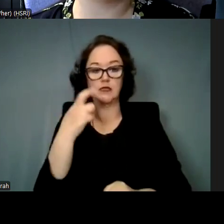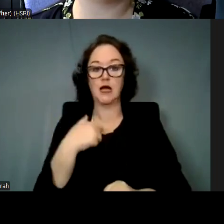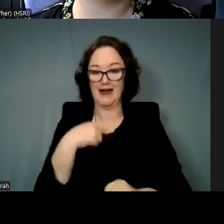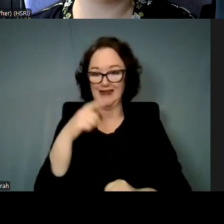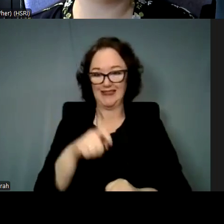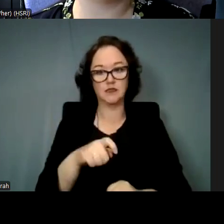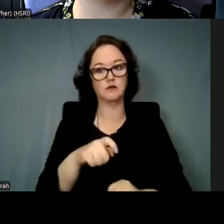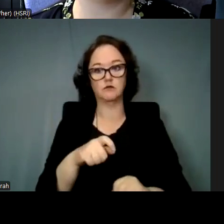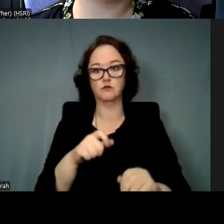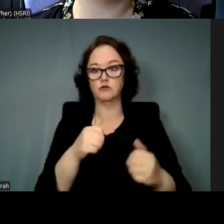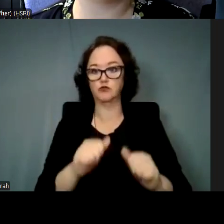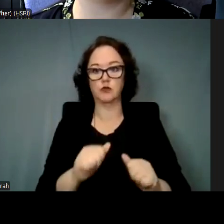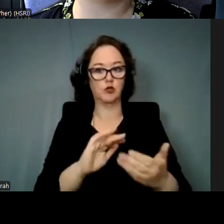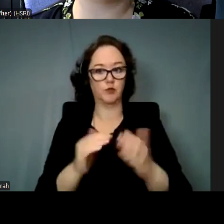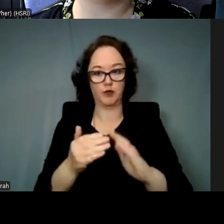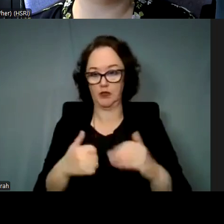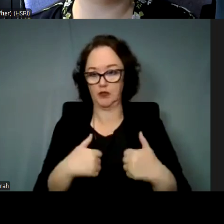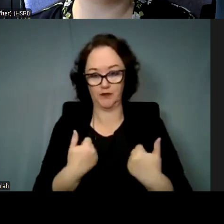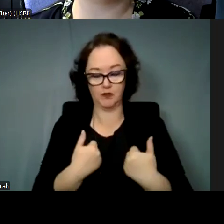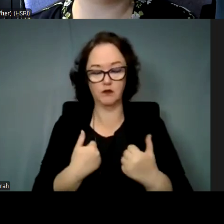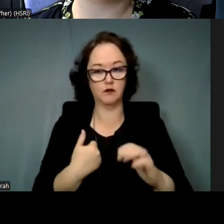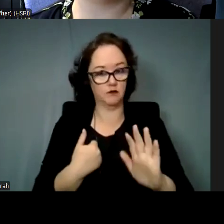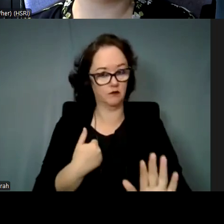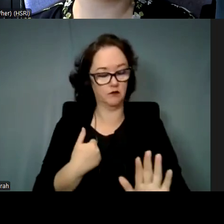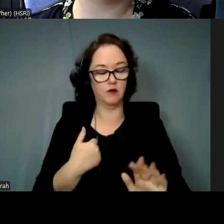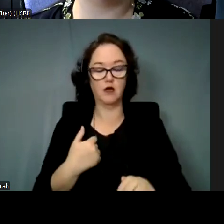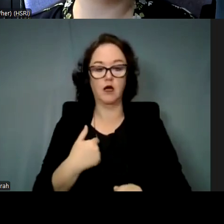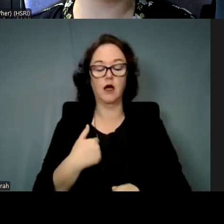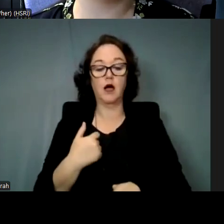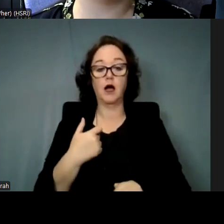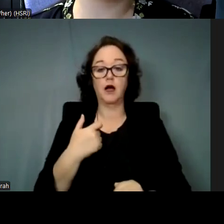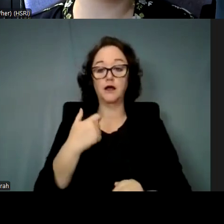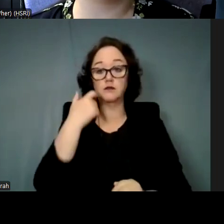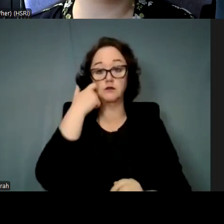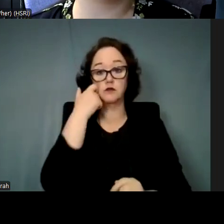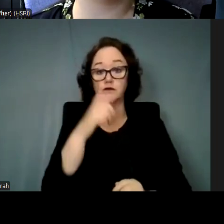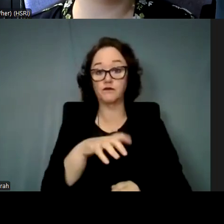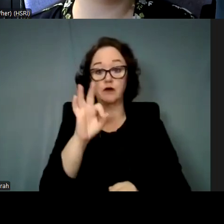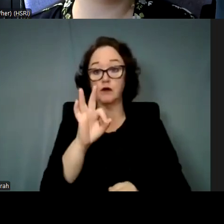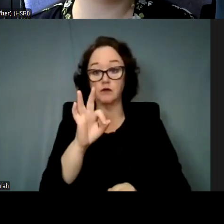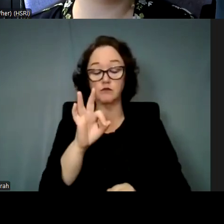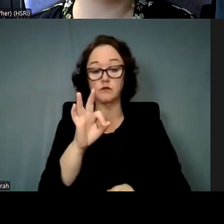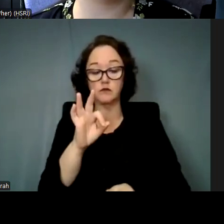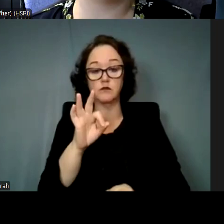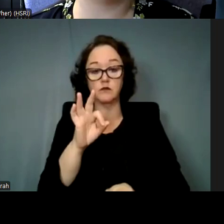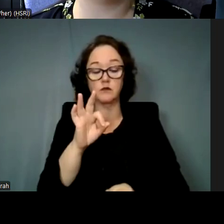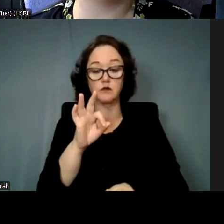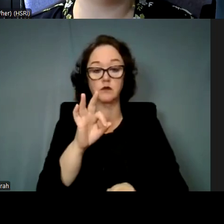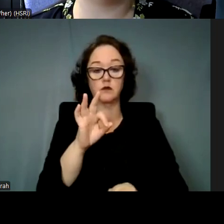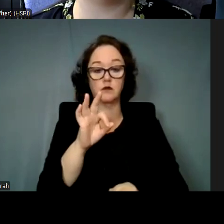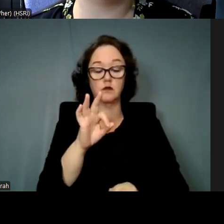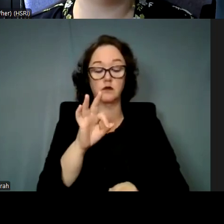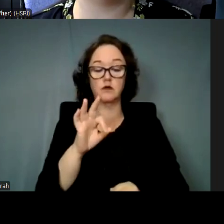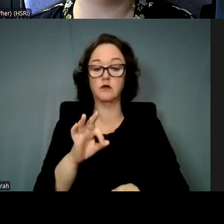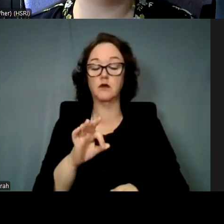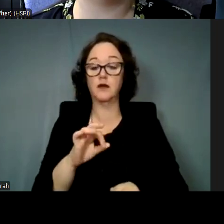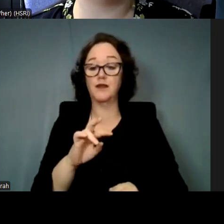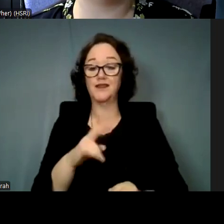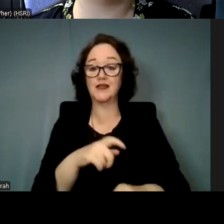I just found out in my second comments go-around―I want